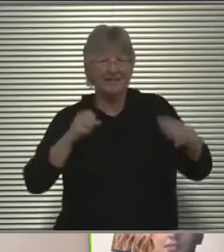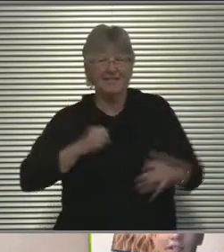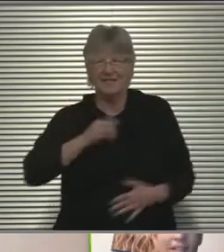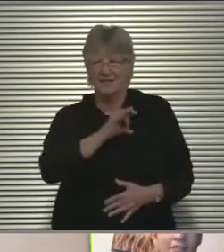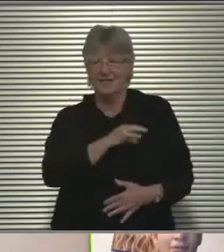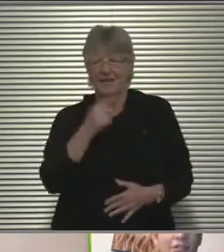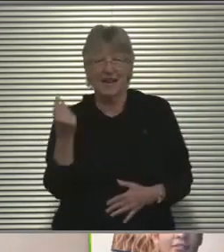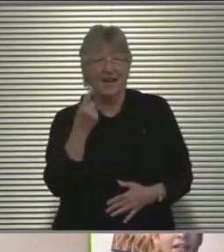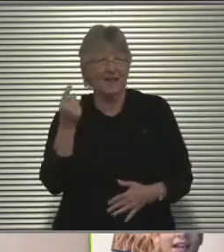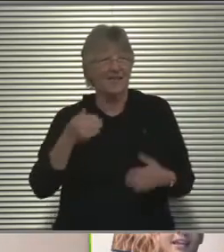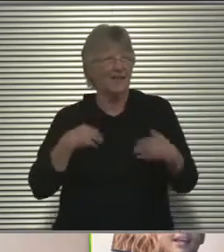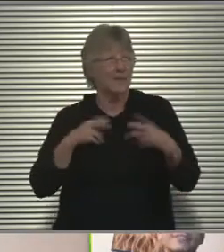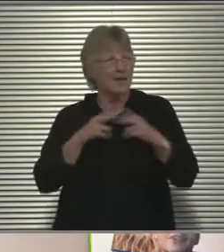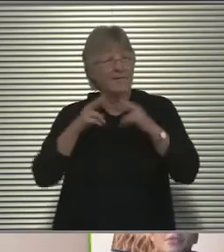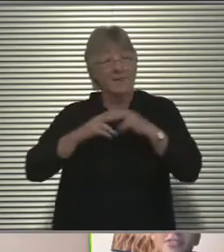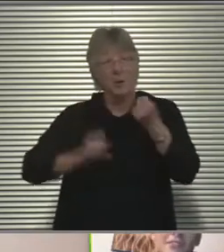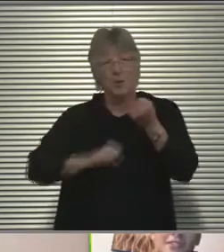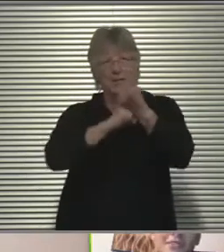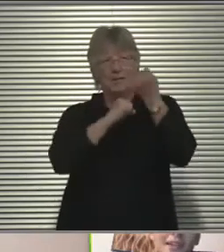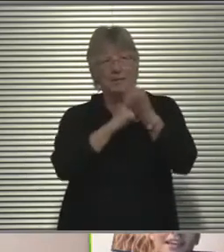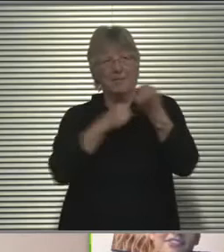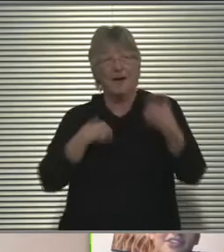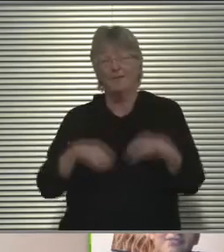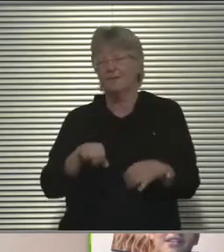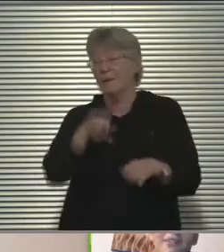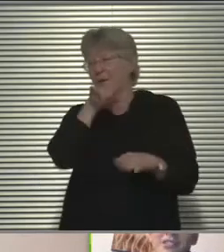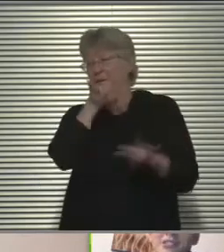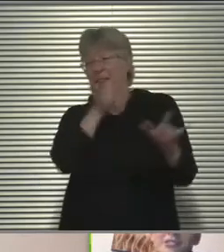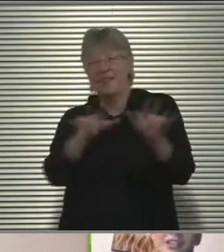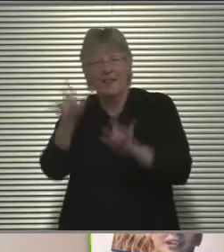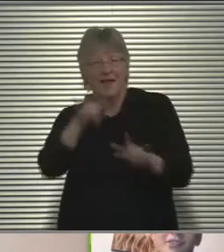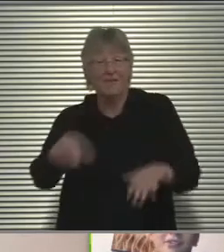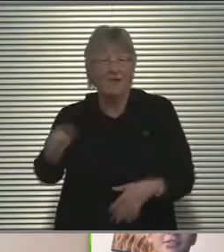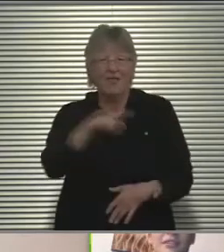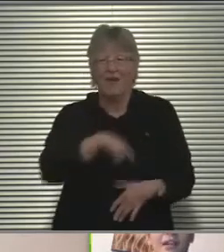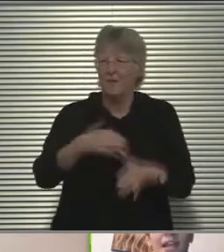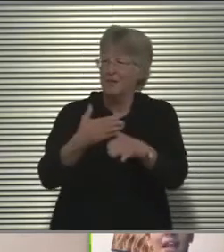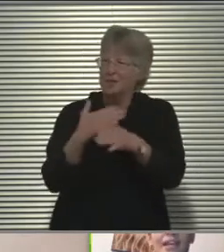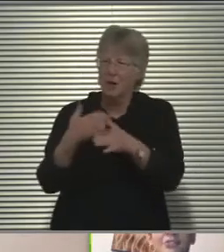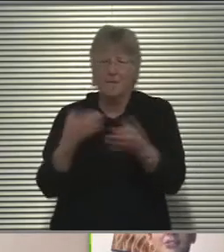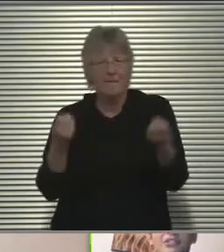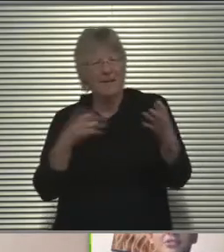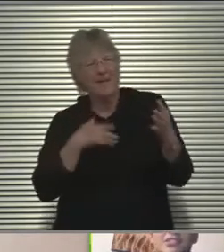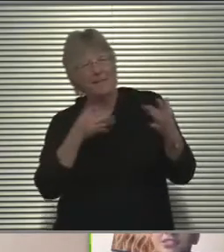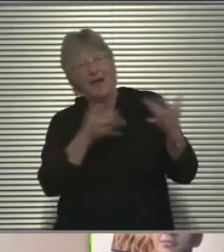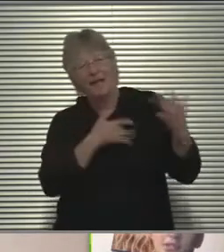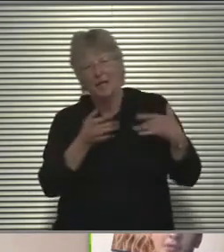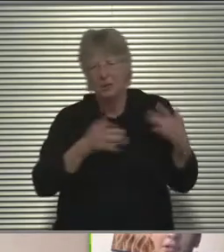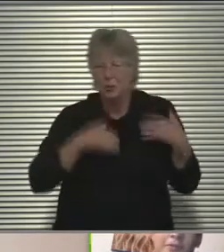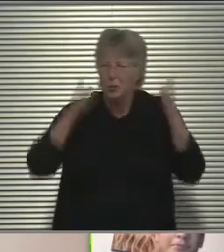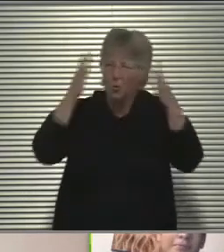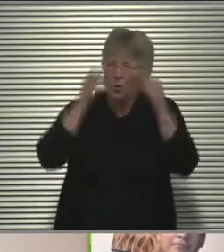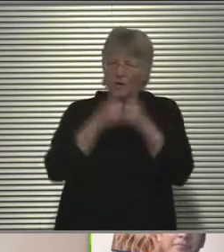so kind and supportive, and I have so much love for them. And I have shared many of struggles and worries with them, and I truly trust them with all my heart.